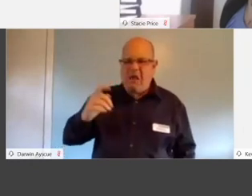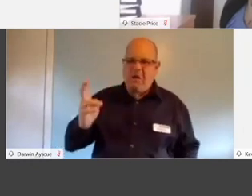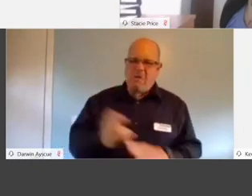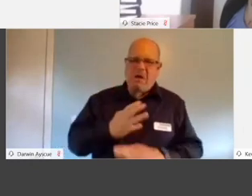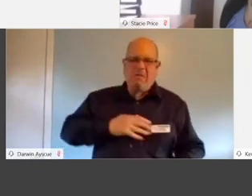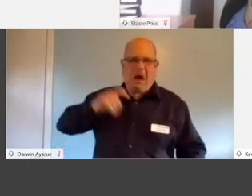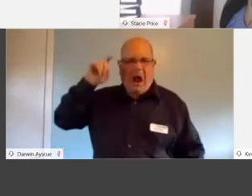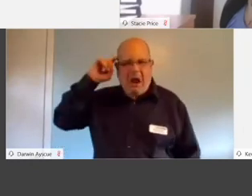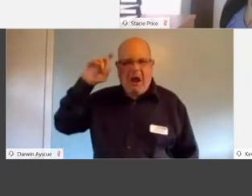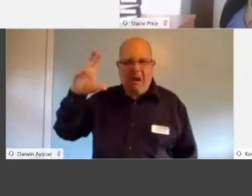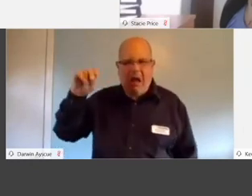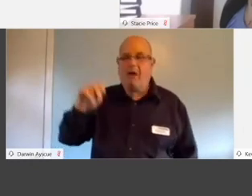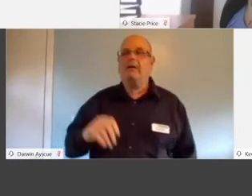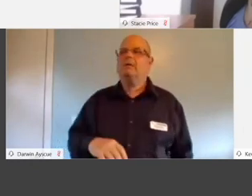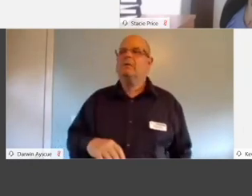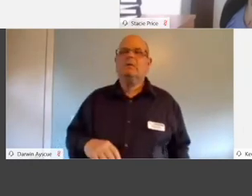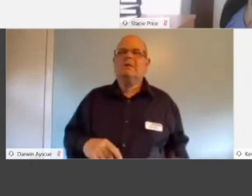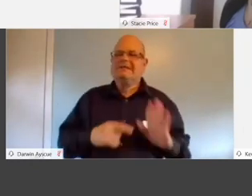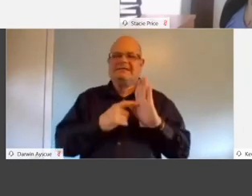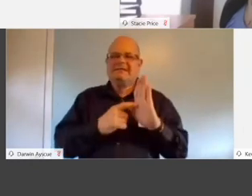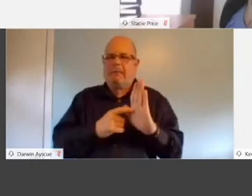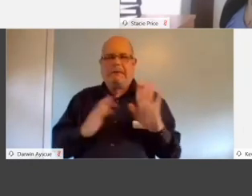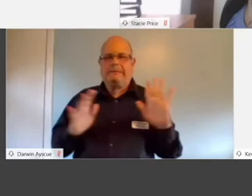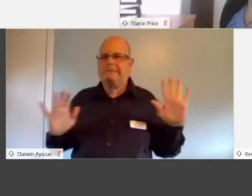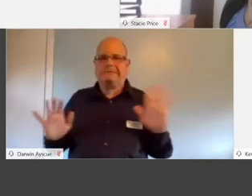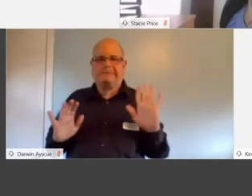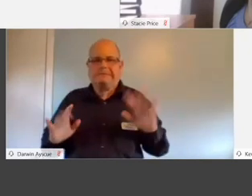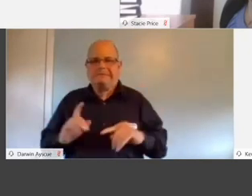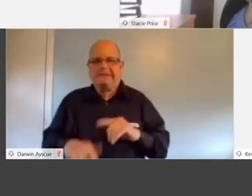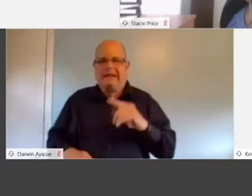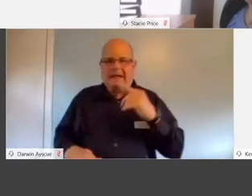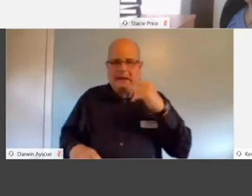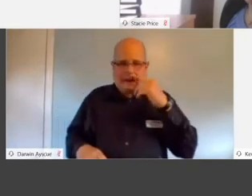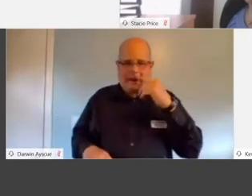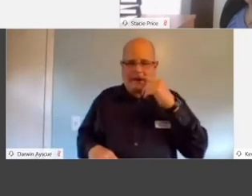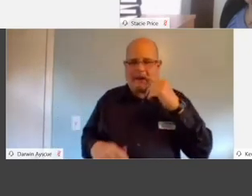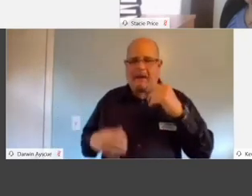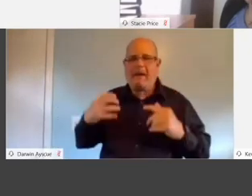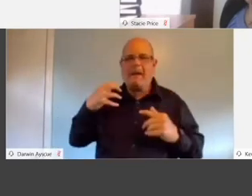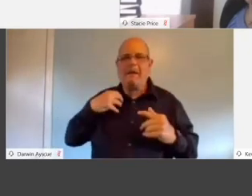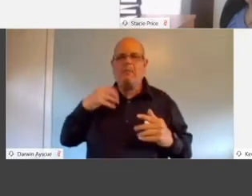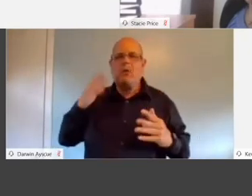hearing aid, that's an example of why the employer needs to be flexible.